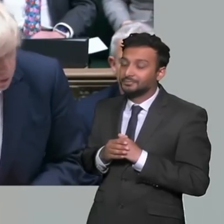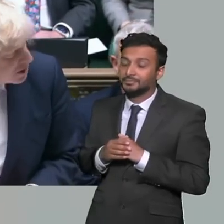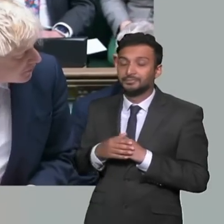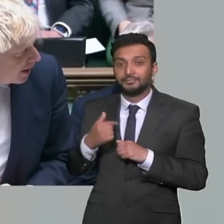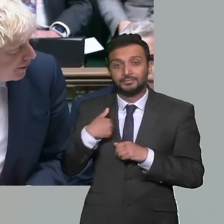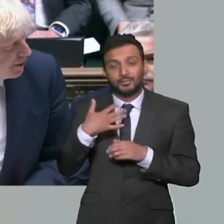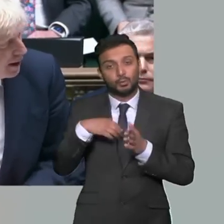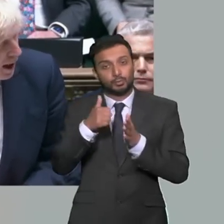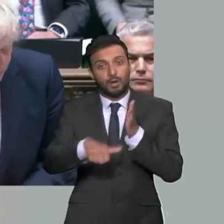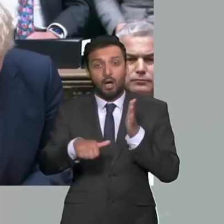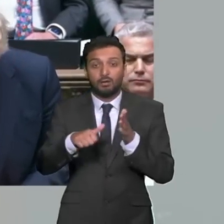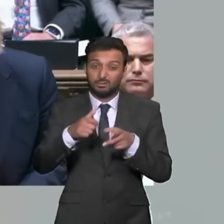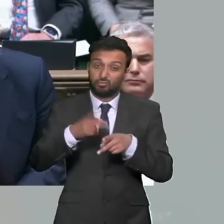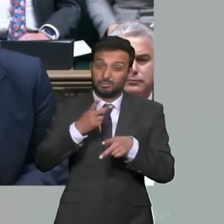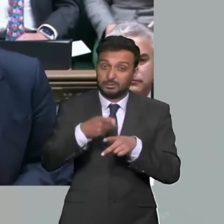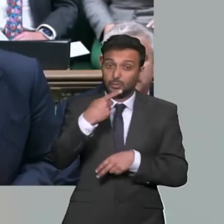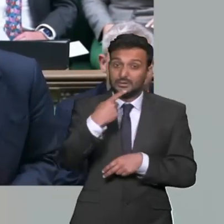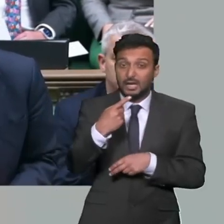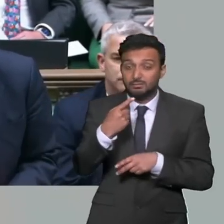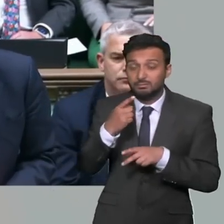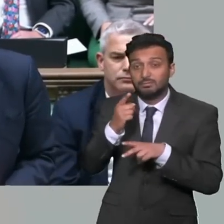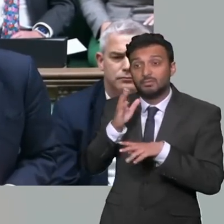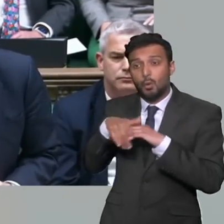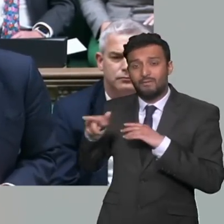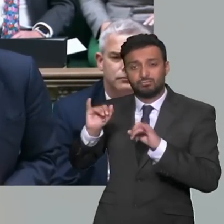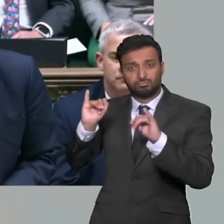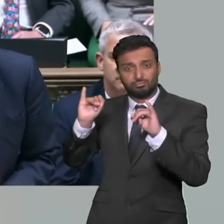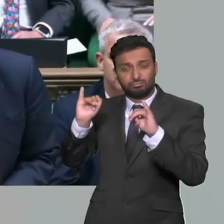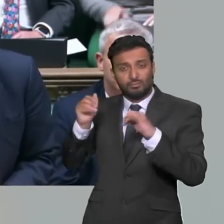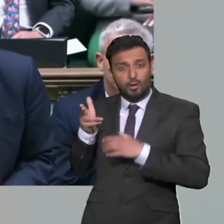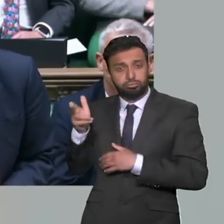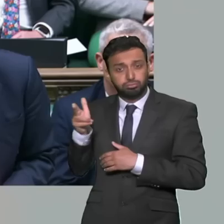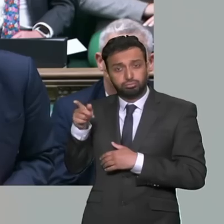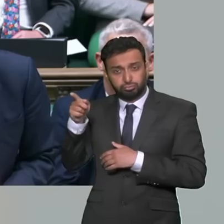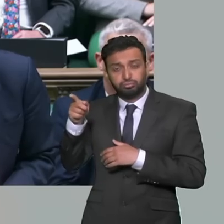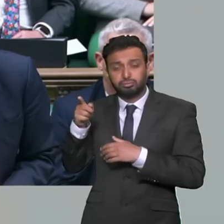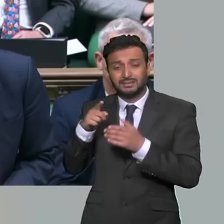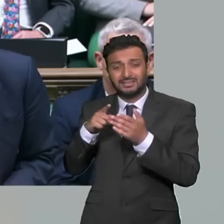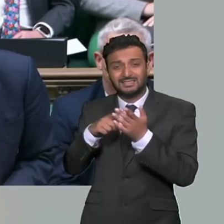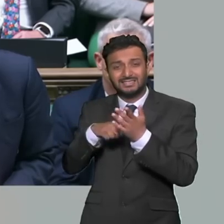you have just said about the reports of the fatal shooting in a Texan primary school.